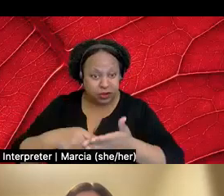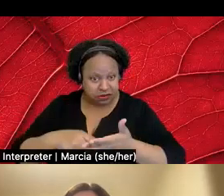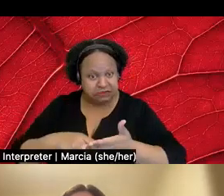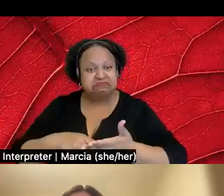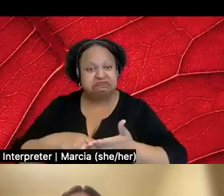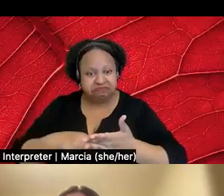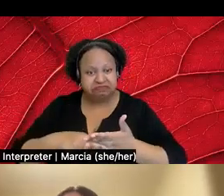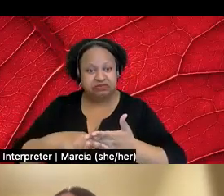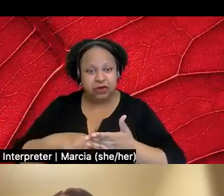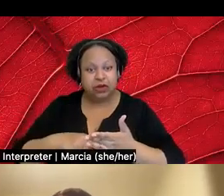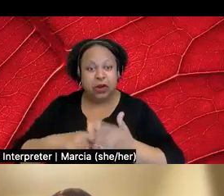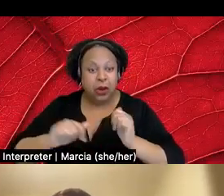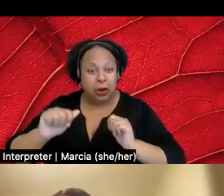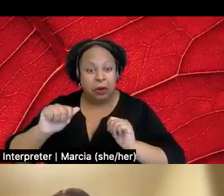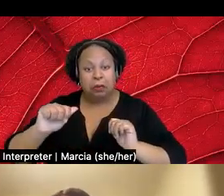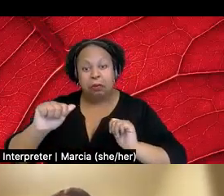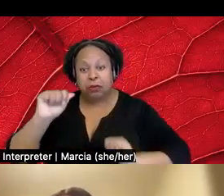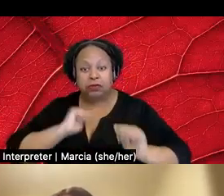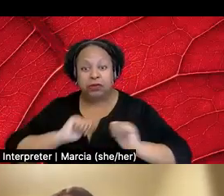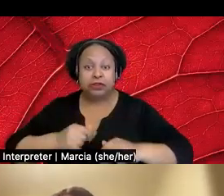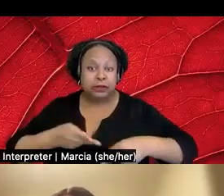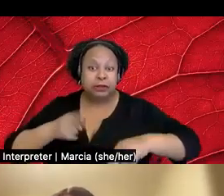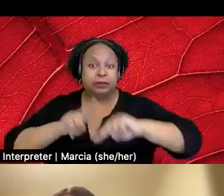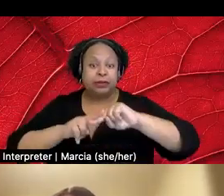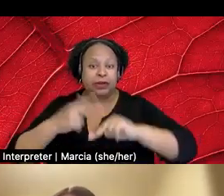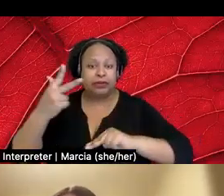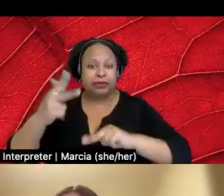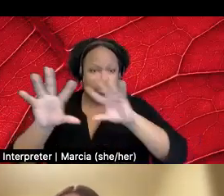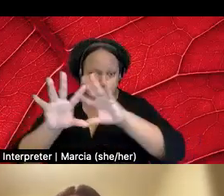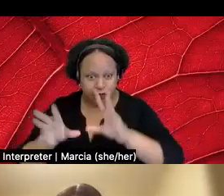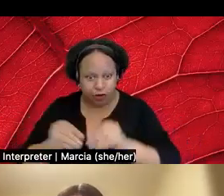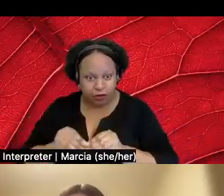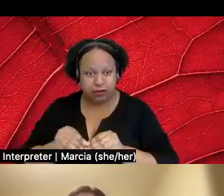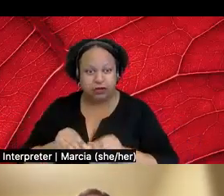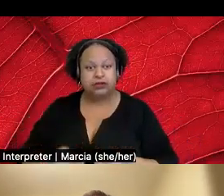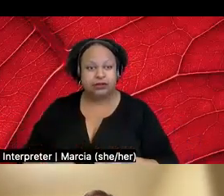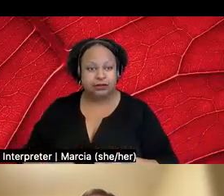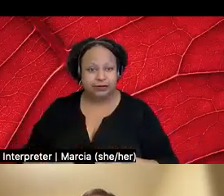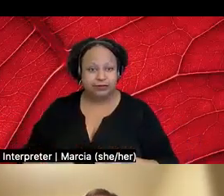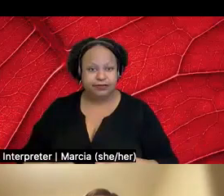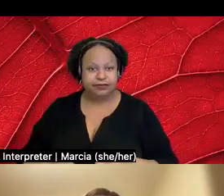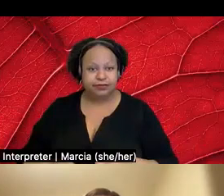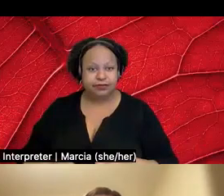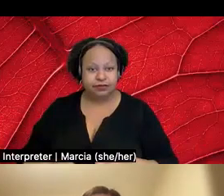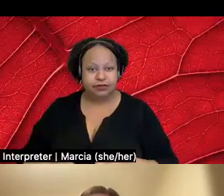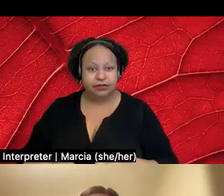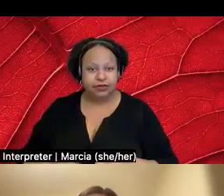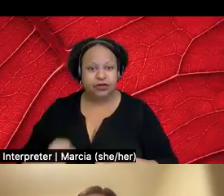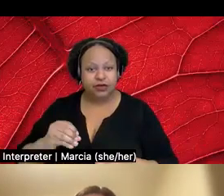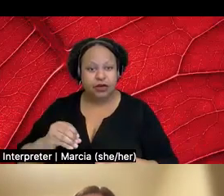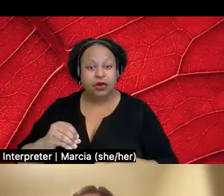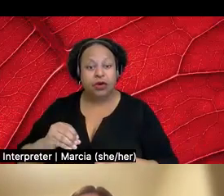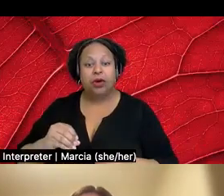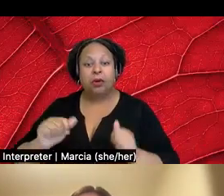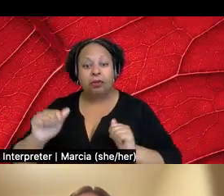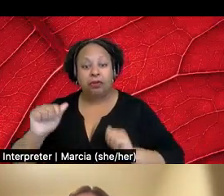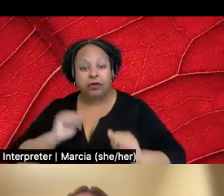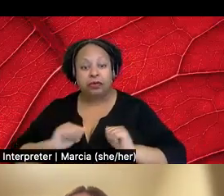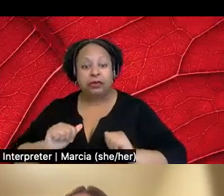Overall, and after for performance and for satisfaction, that was 5.5. So even more significant.